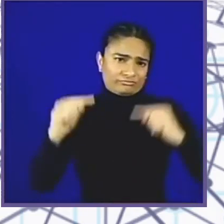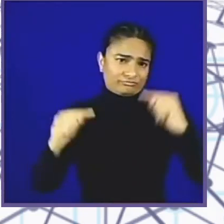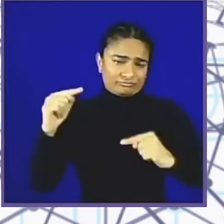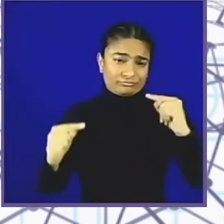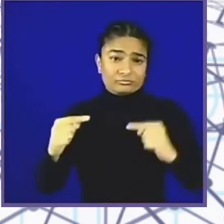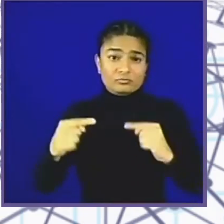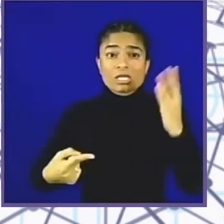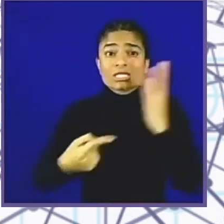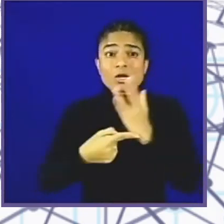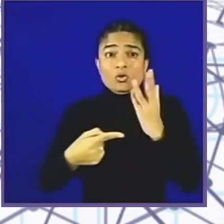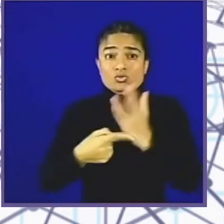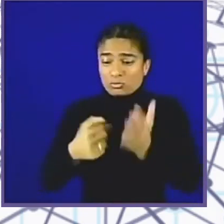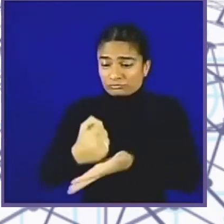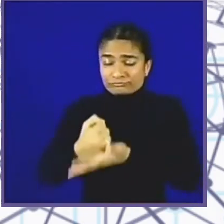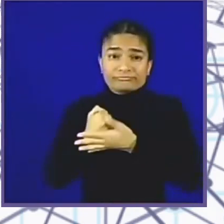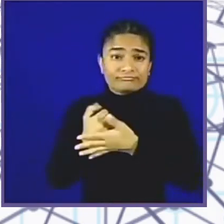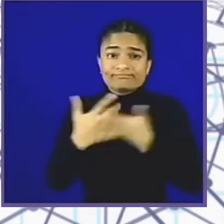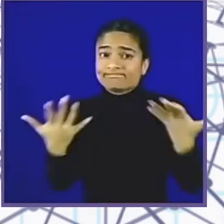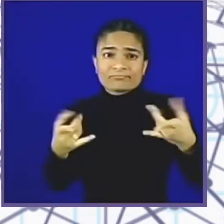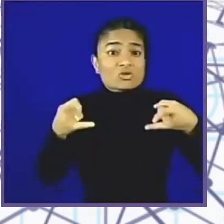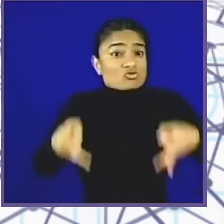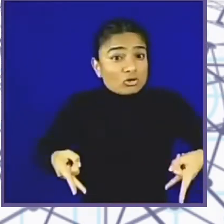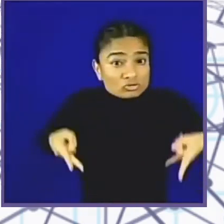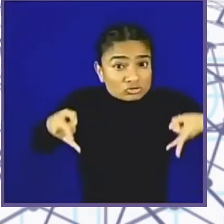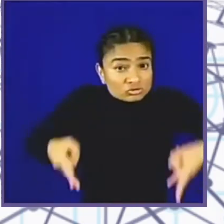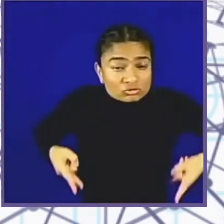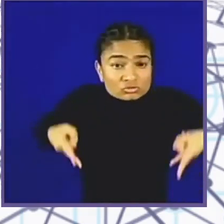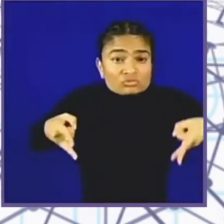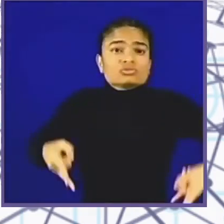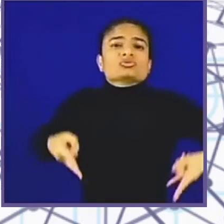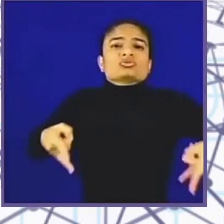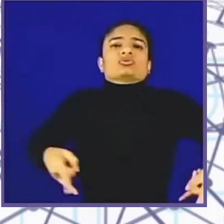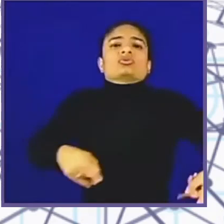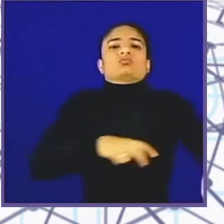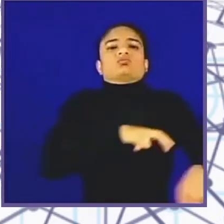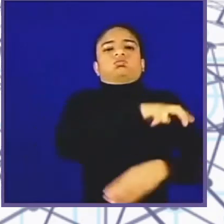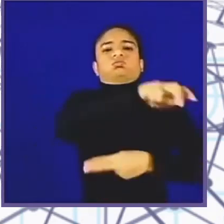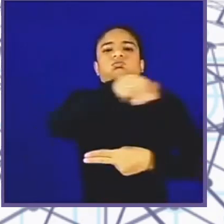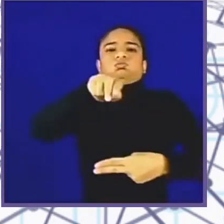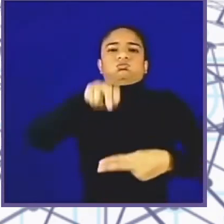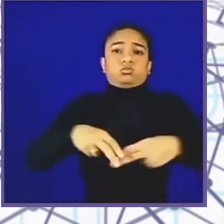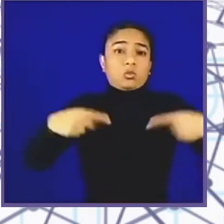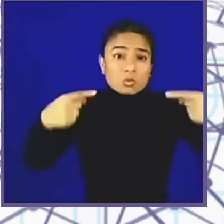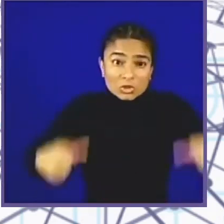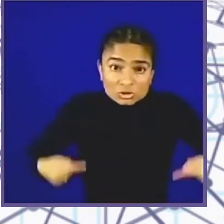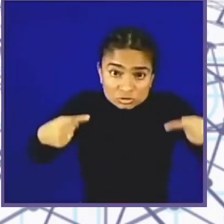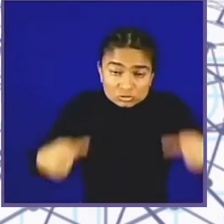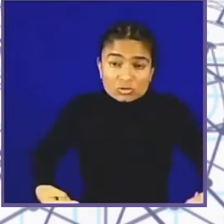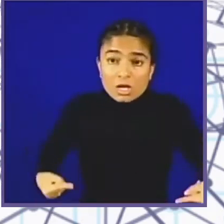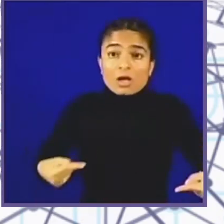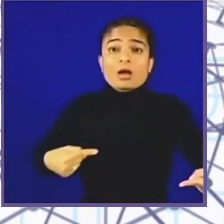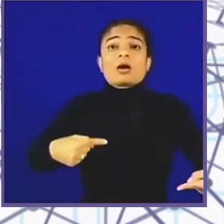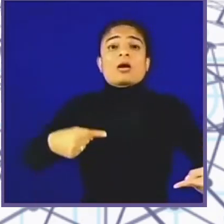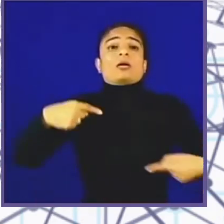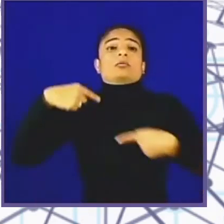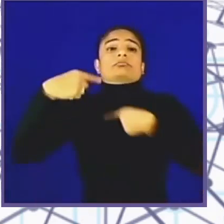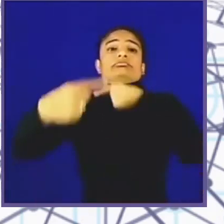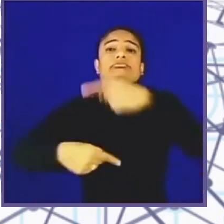at some point. My experience as a user reason it's with the challenges that we have today,